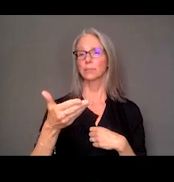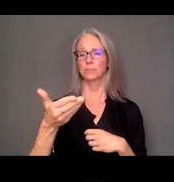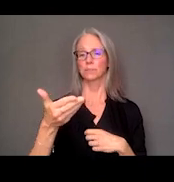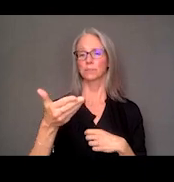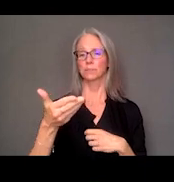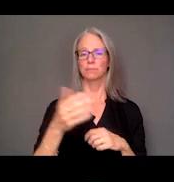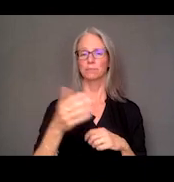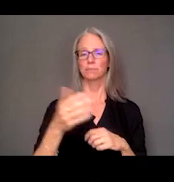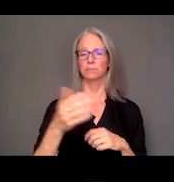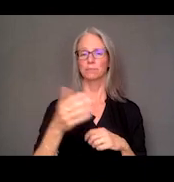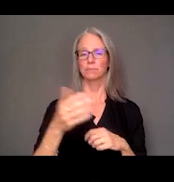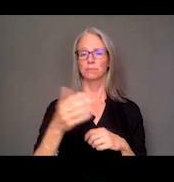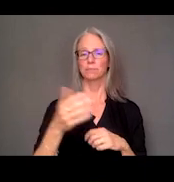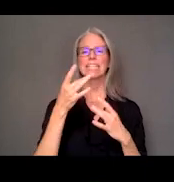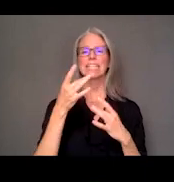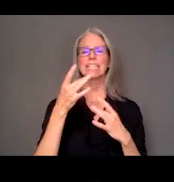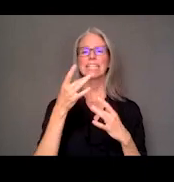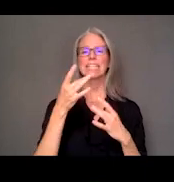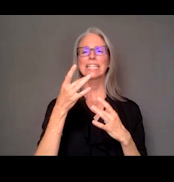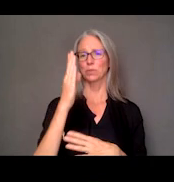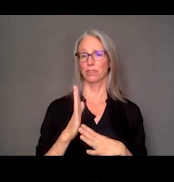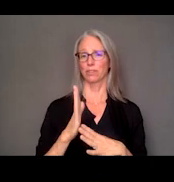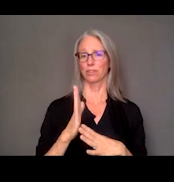As you may have noticed, English is my second language.